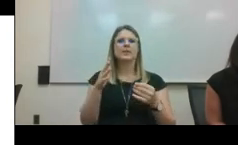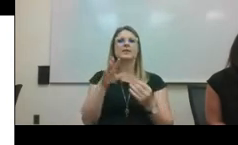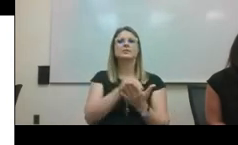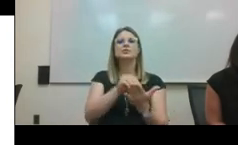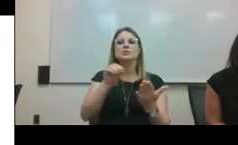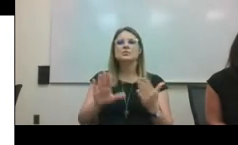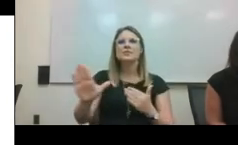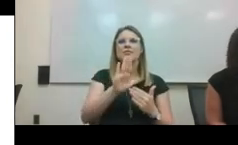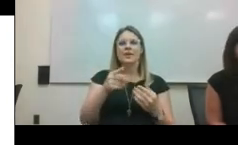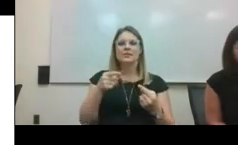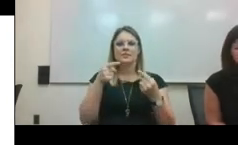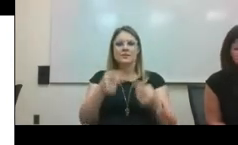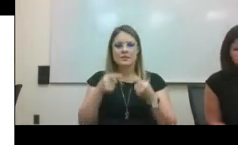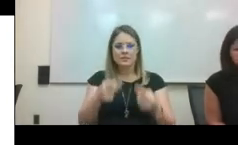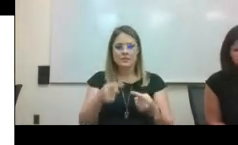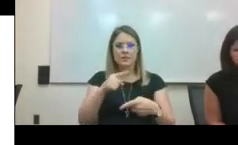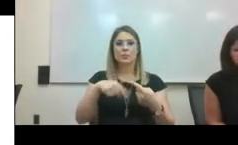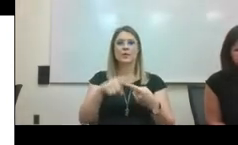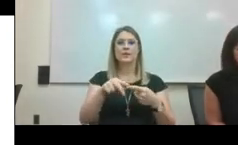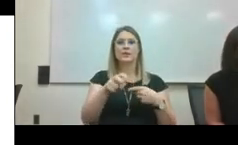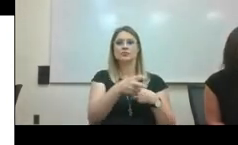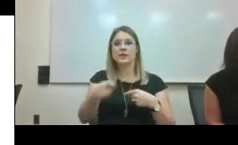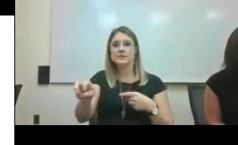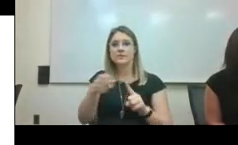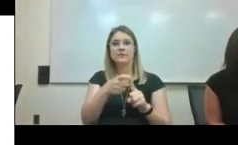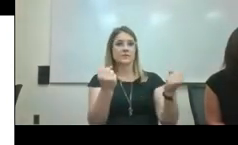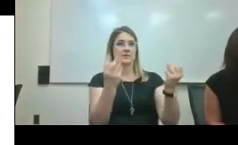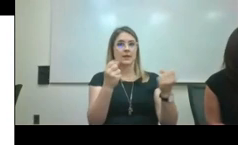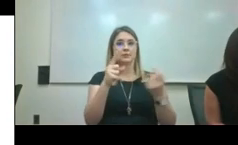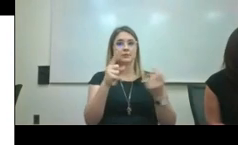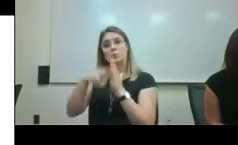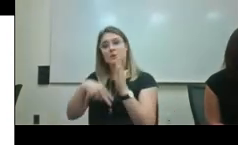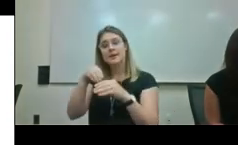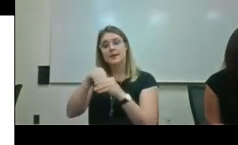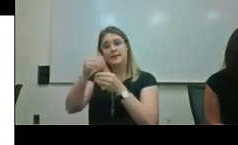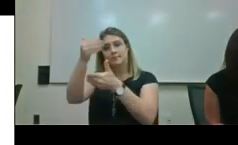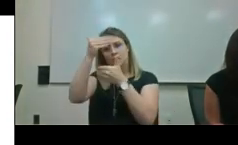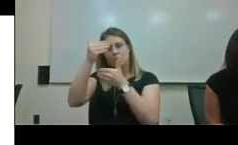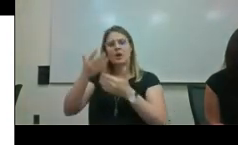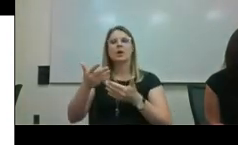from sign language to reading in Morocco, what they might be used to.